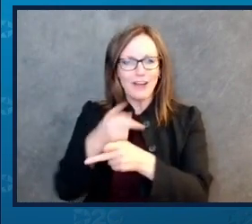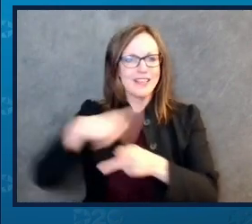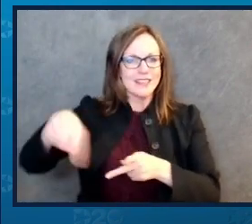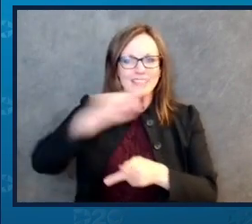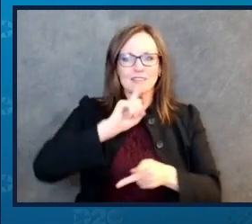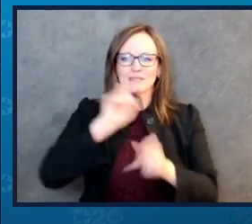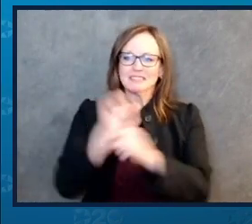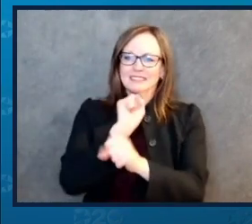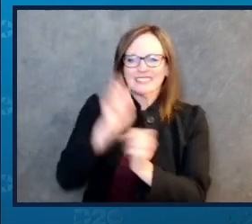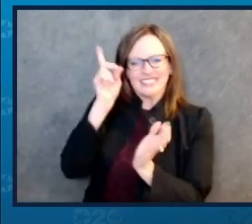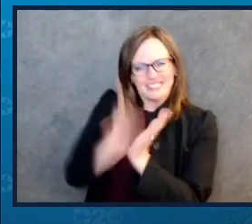BECAUSE OF HER SEX.